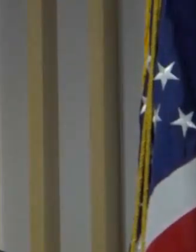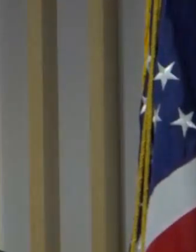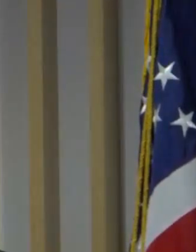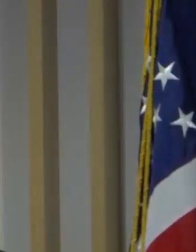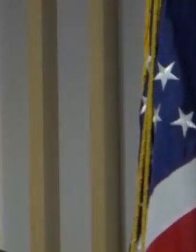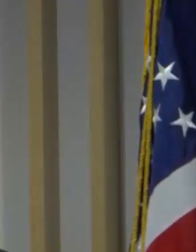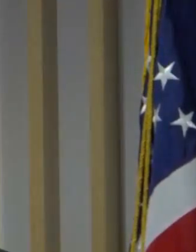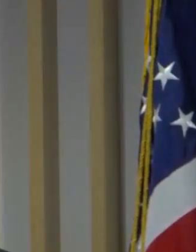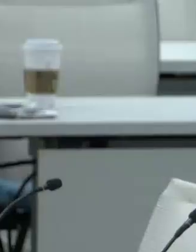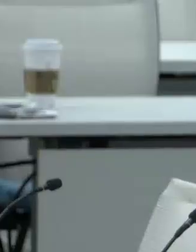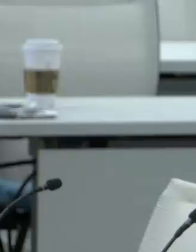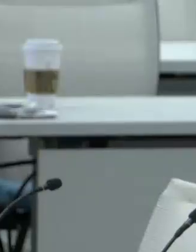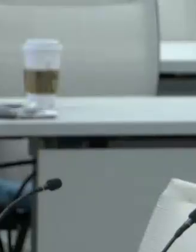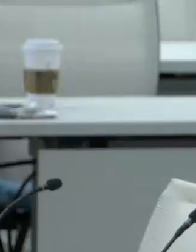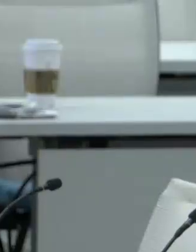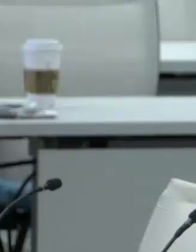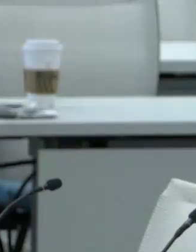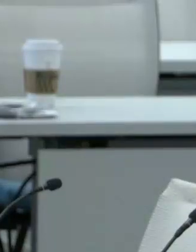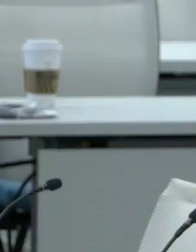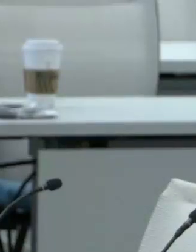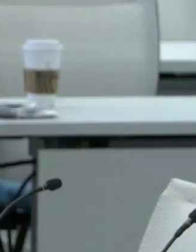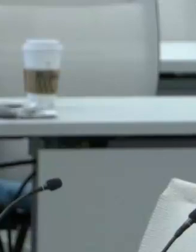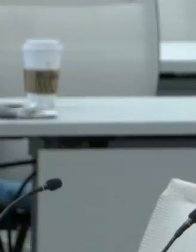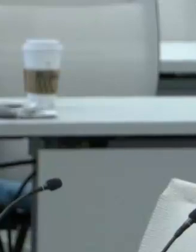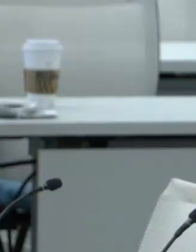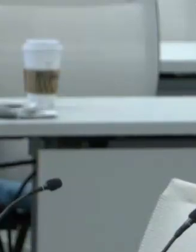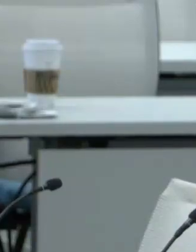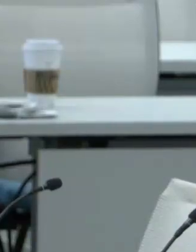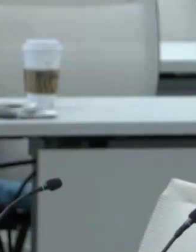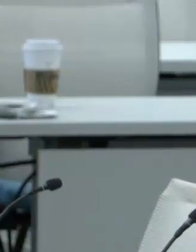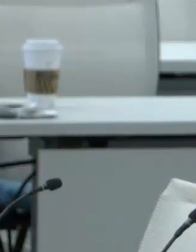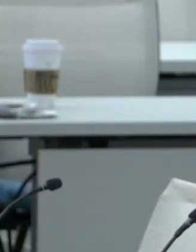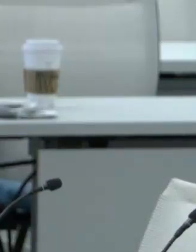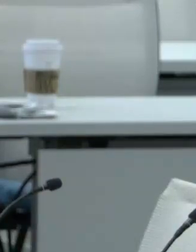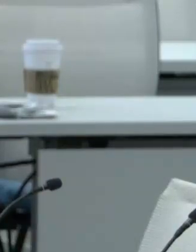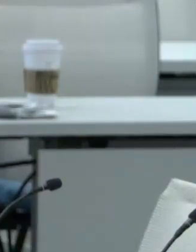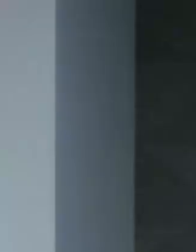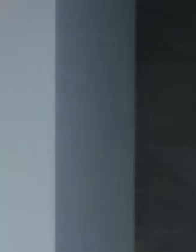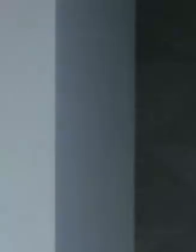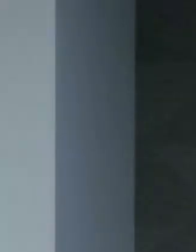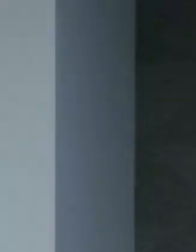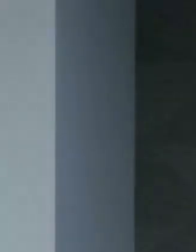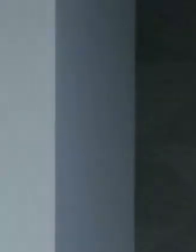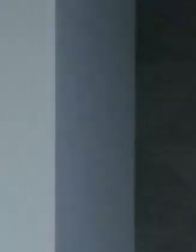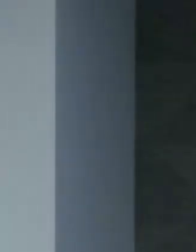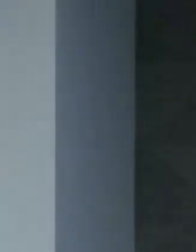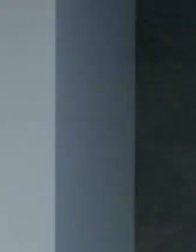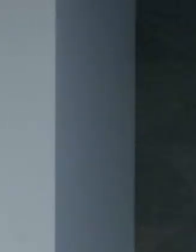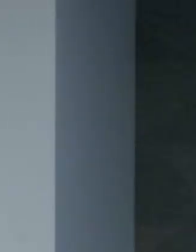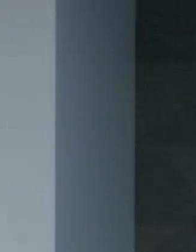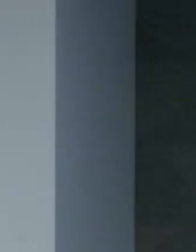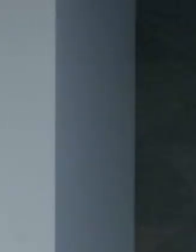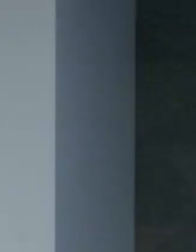MAKING AN EFFORT TO RESPOND RIGHT NOW. OK, THANKS, ALL.